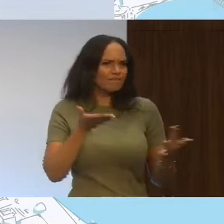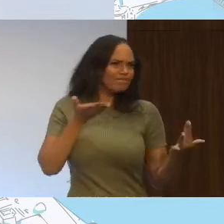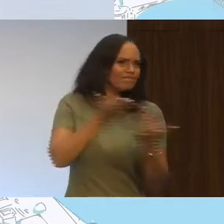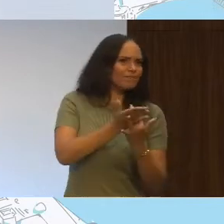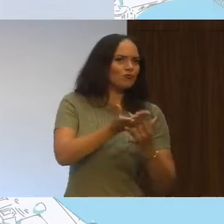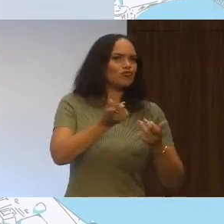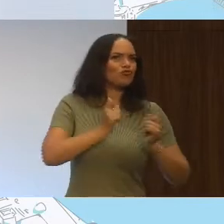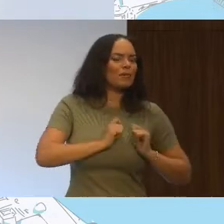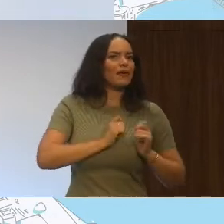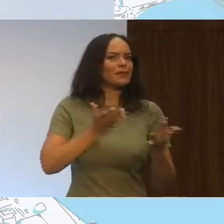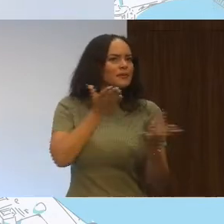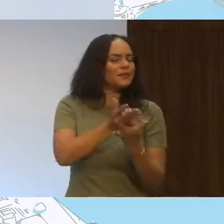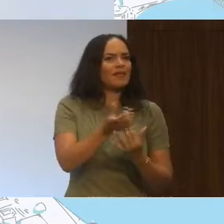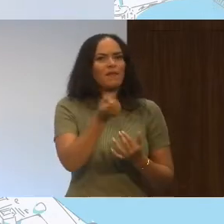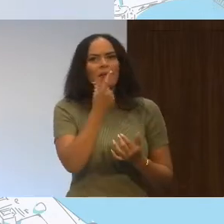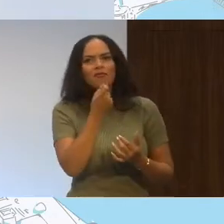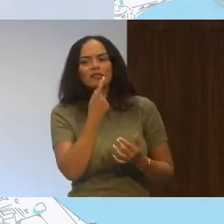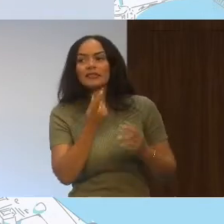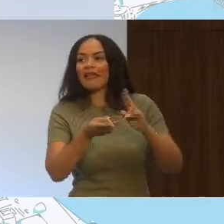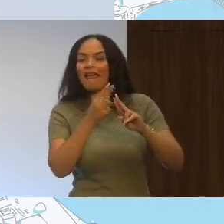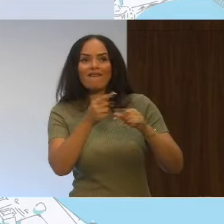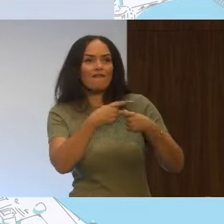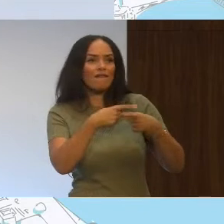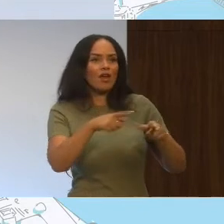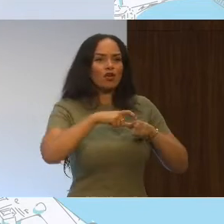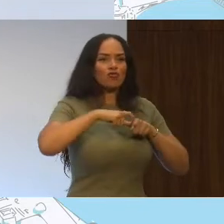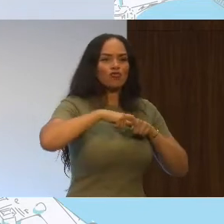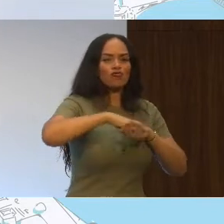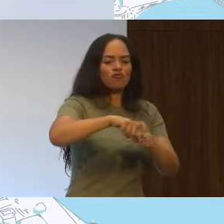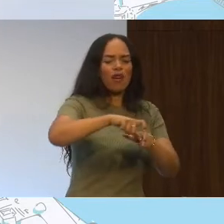but that every person with chronic, severe, intractable, life limiting